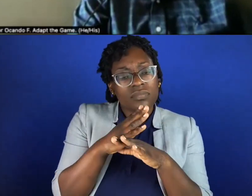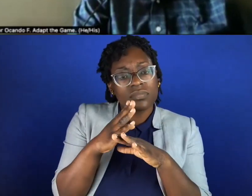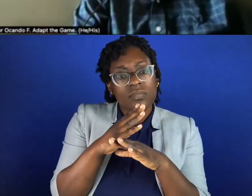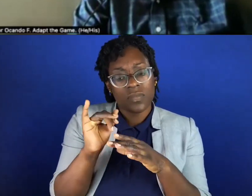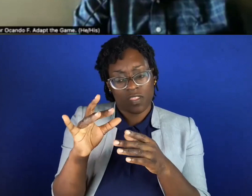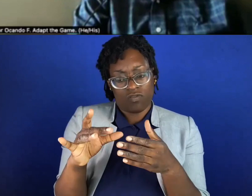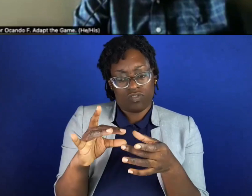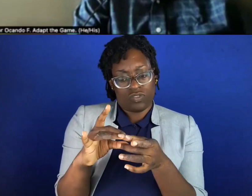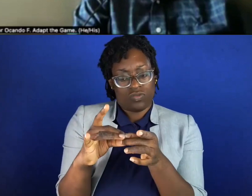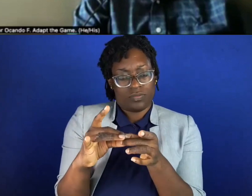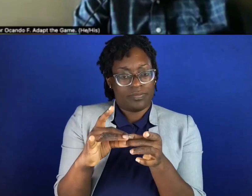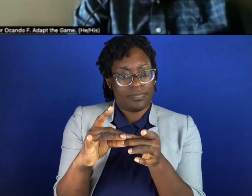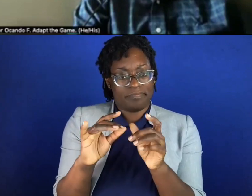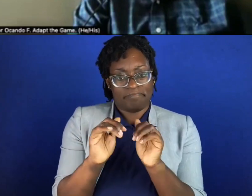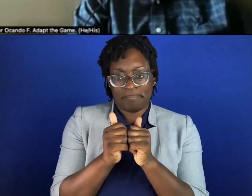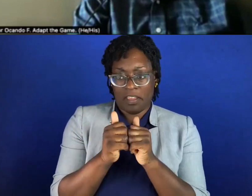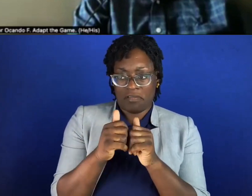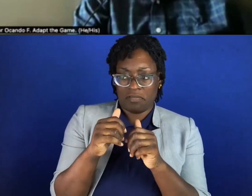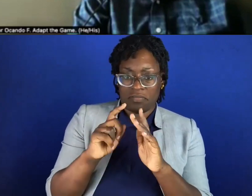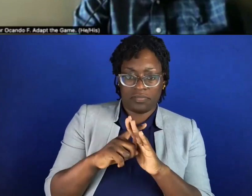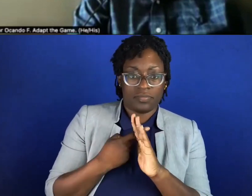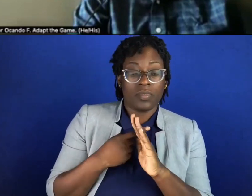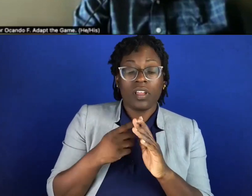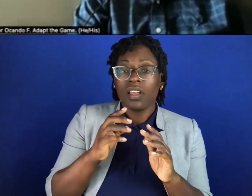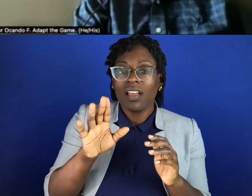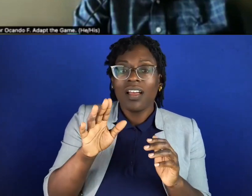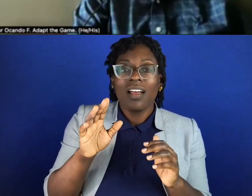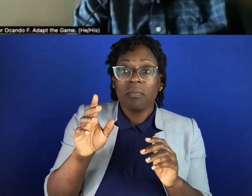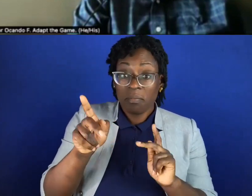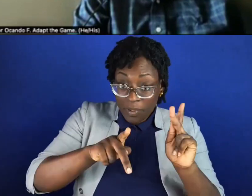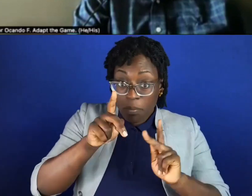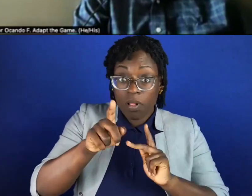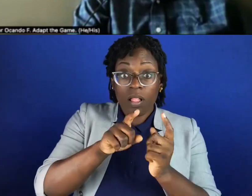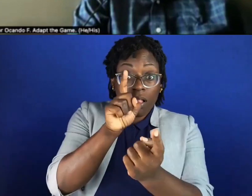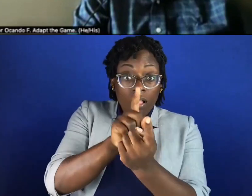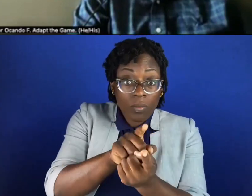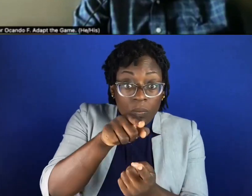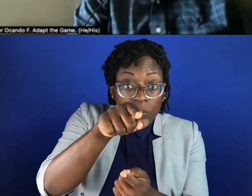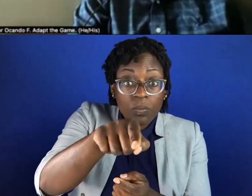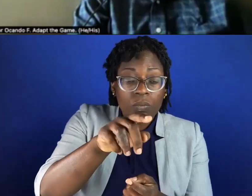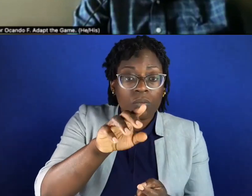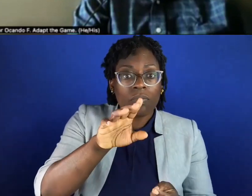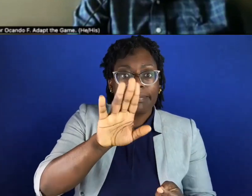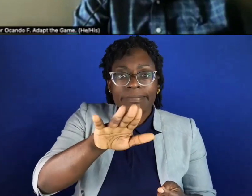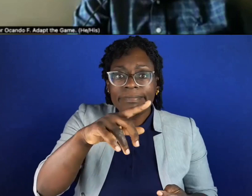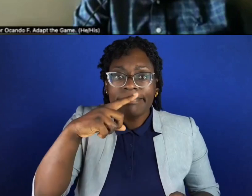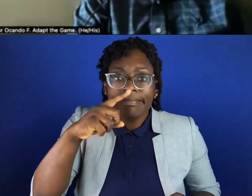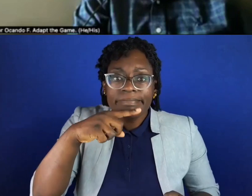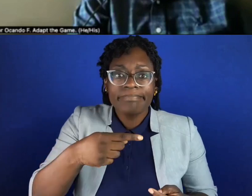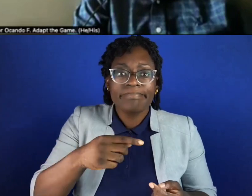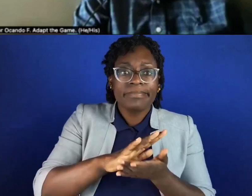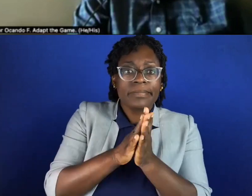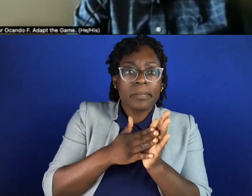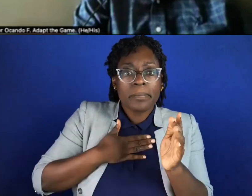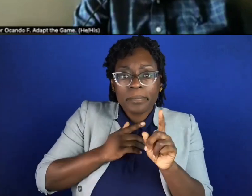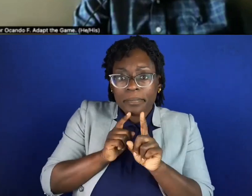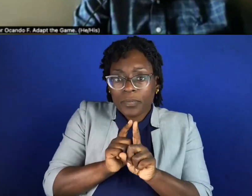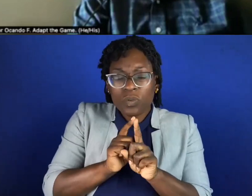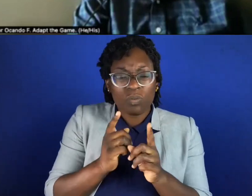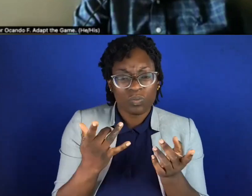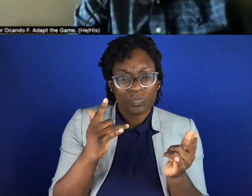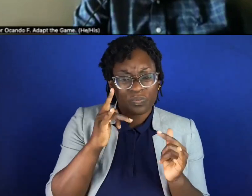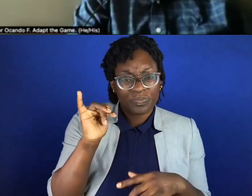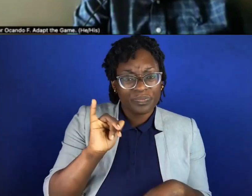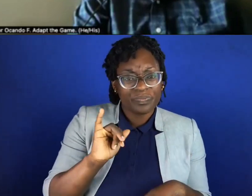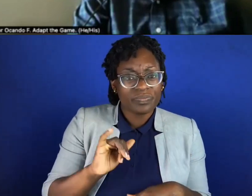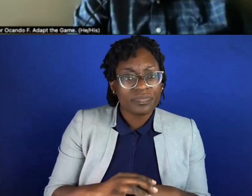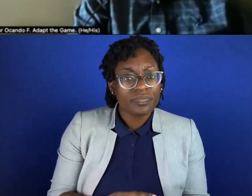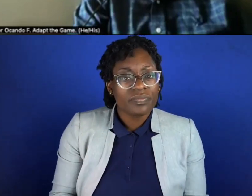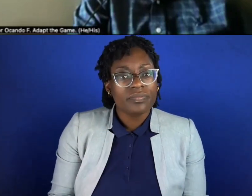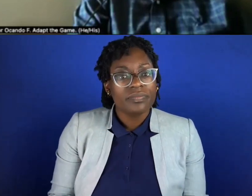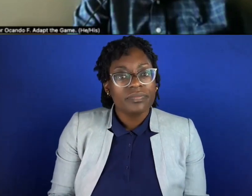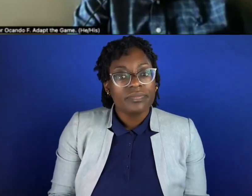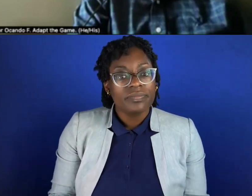was made? Have people approached you and ask you to be your mentor?